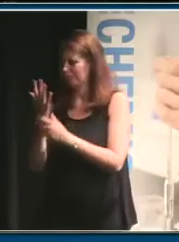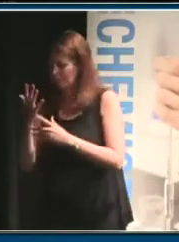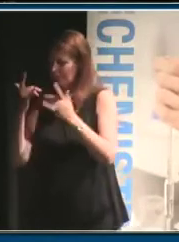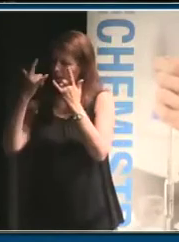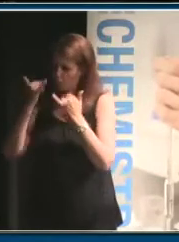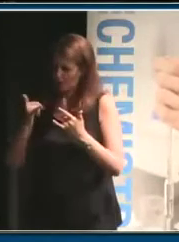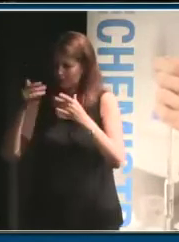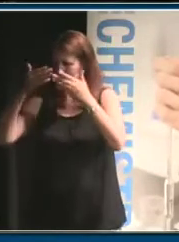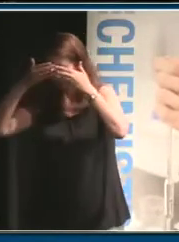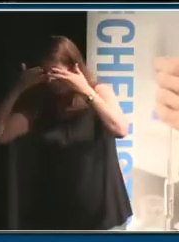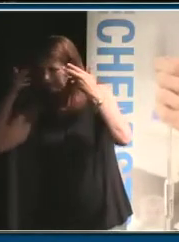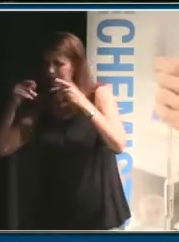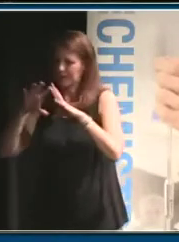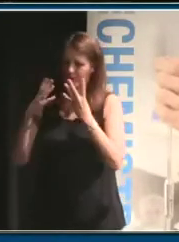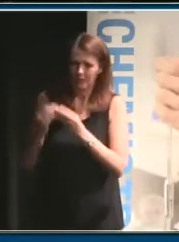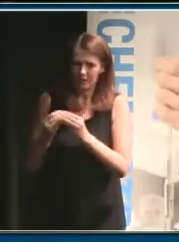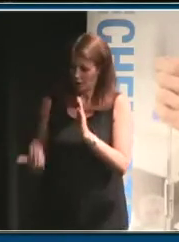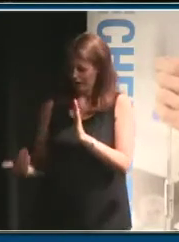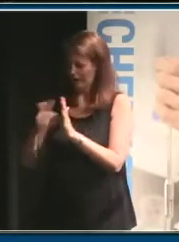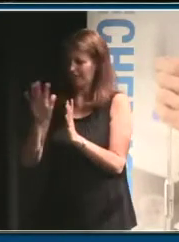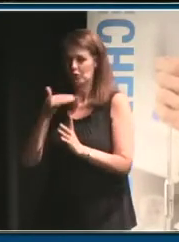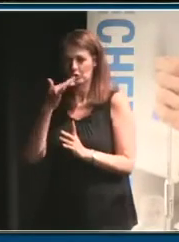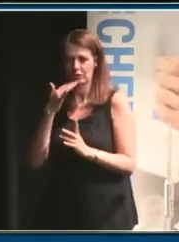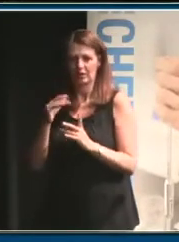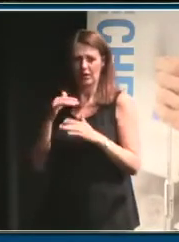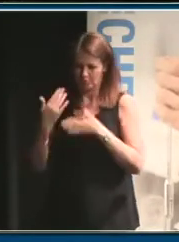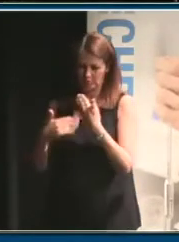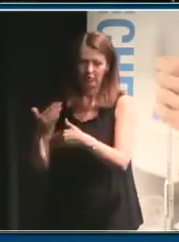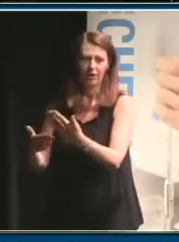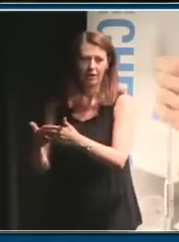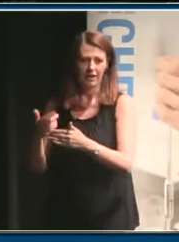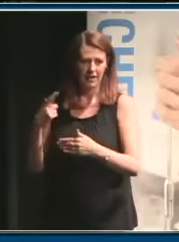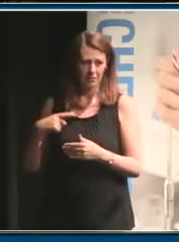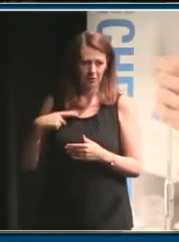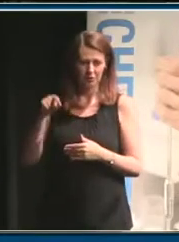stuff…” put business and add that to the costs and go forward because they've got quarterly demands,